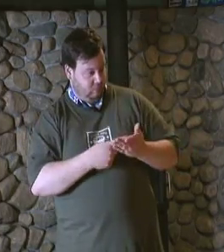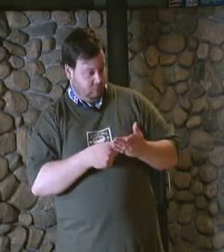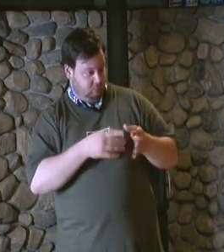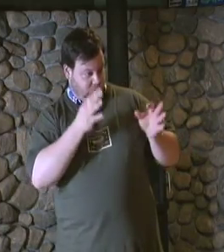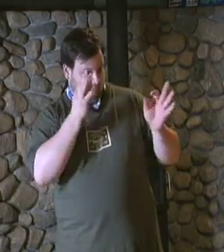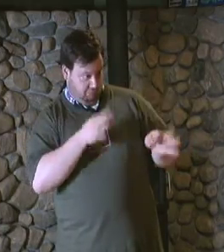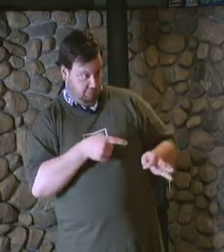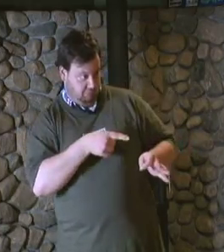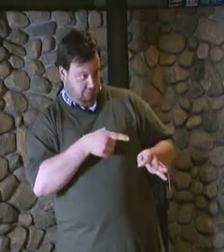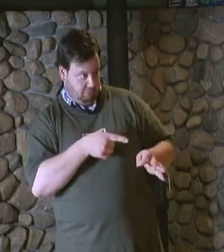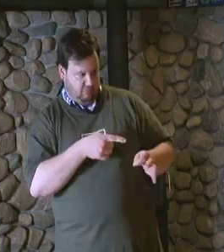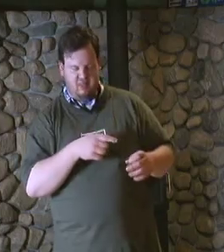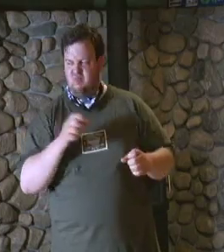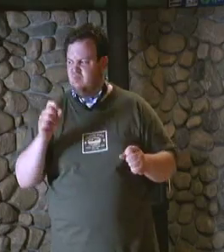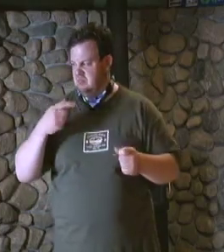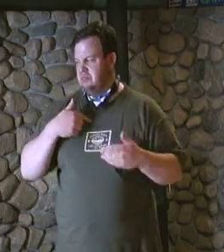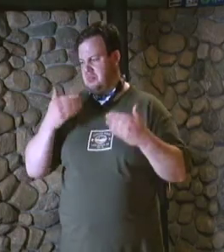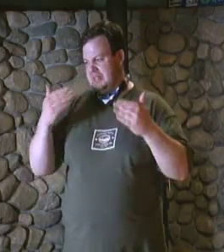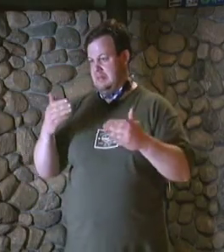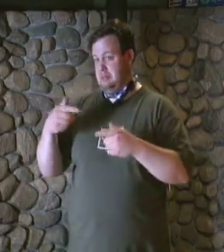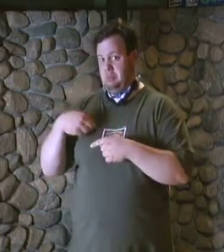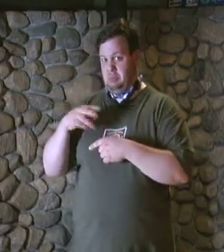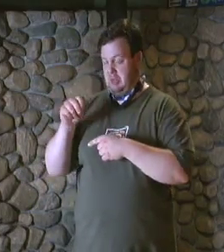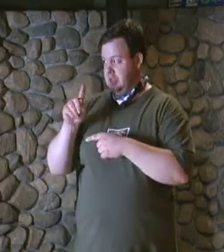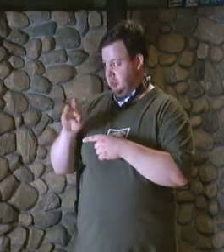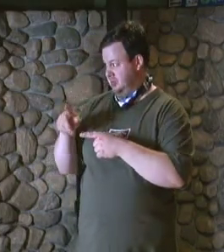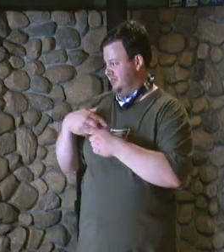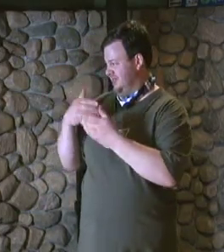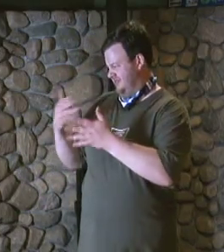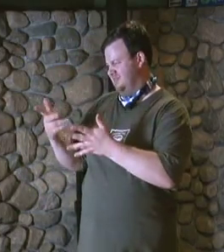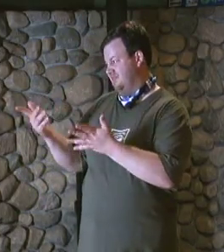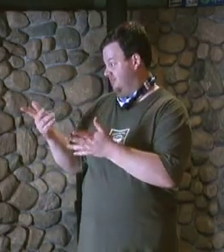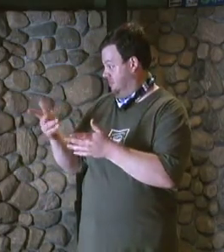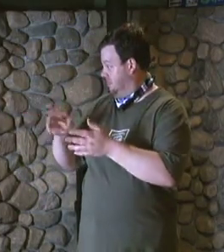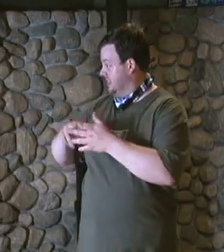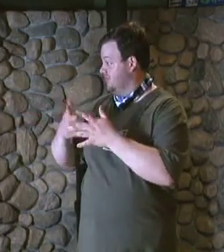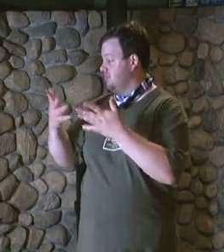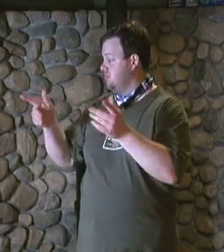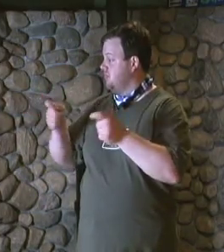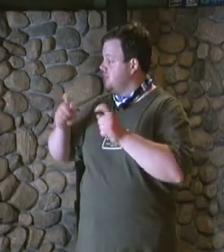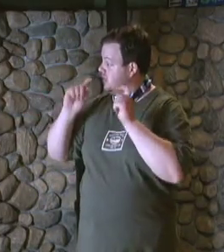They agreed it was time to give up the property.